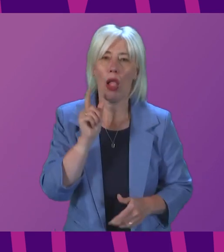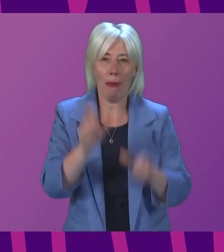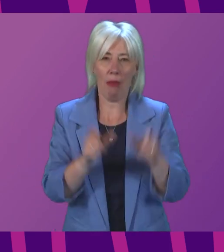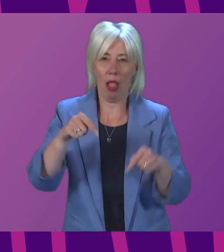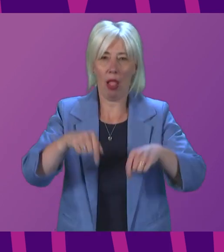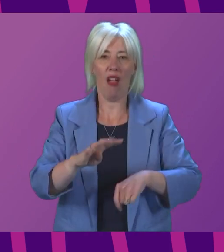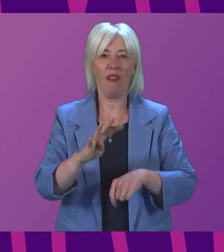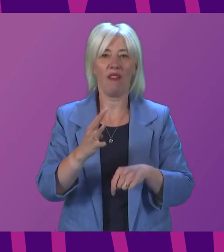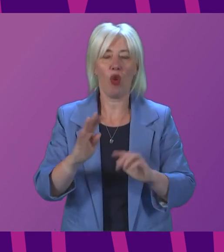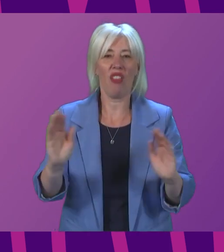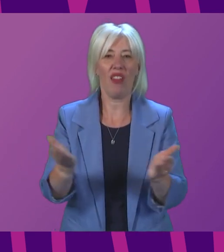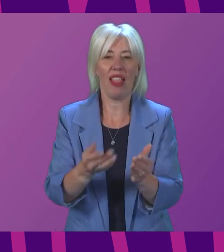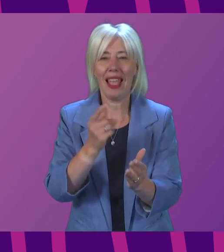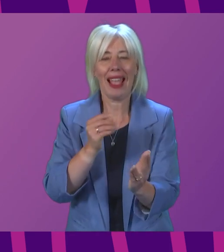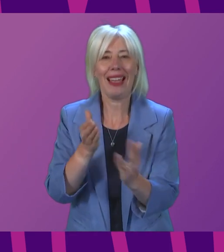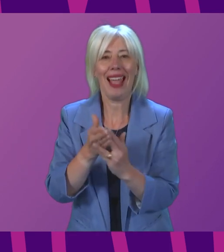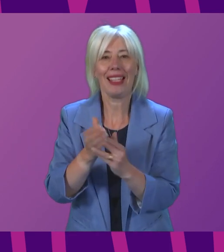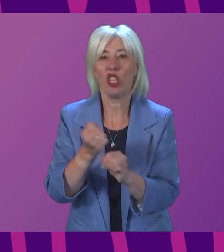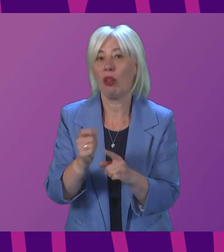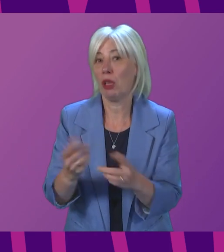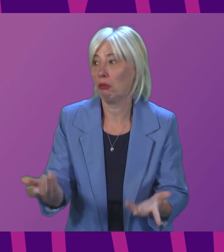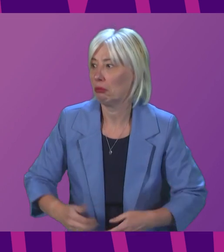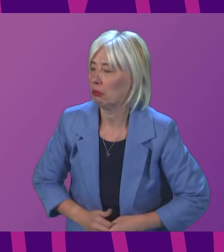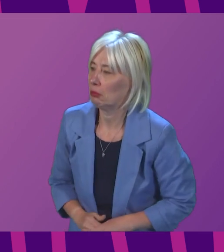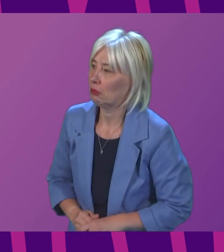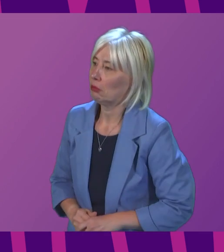access a GP?